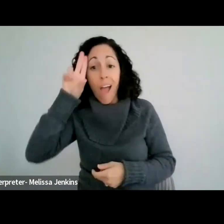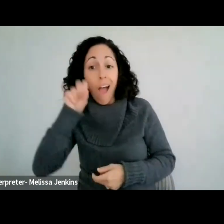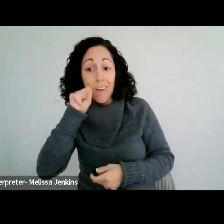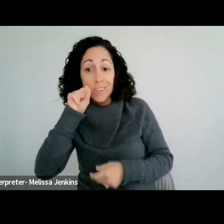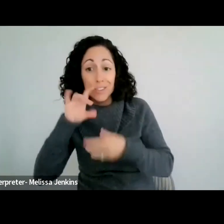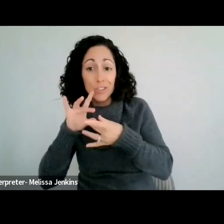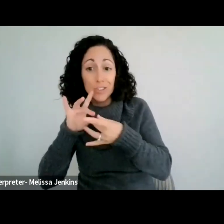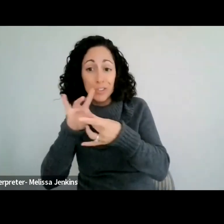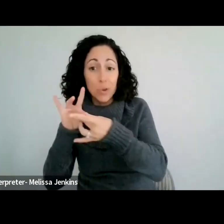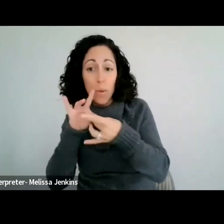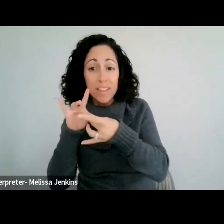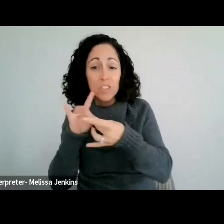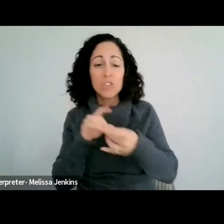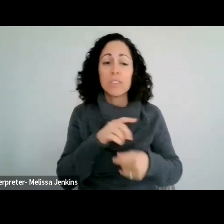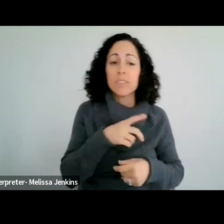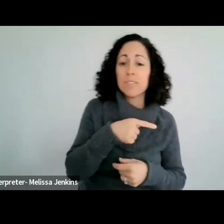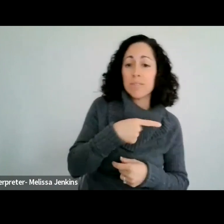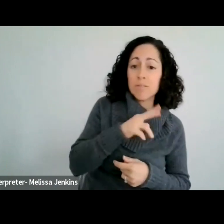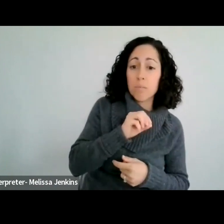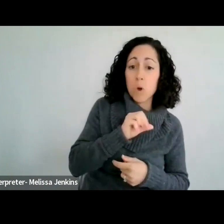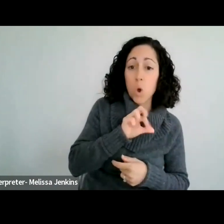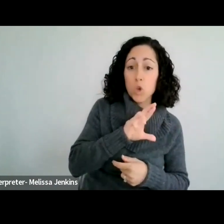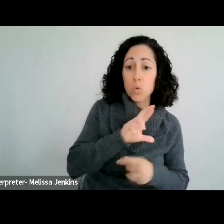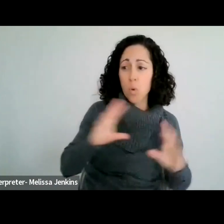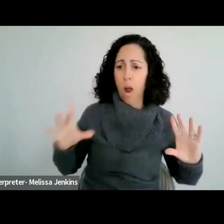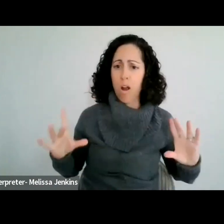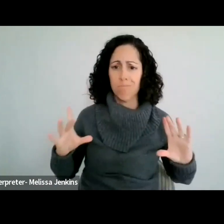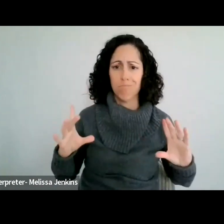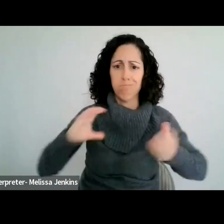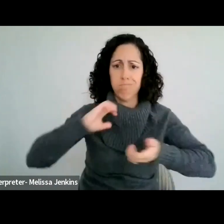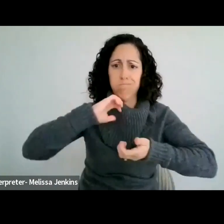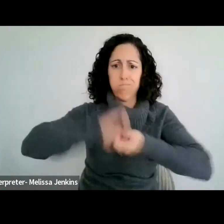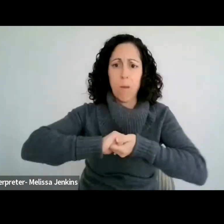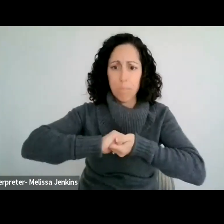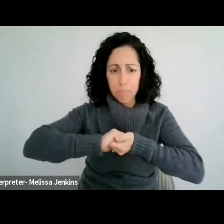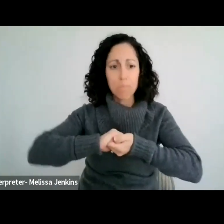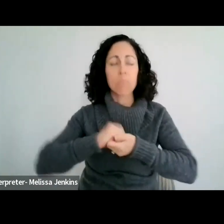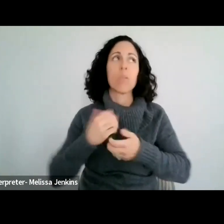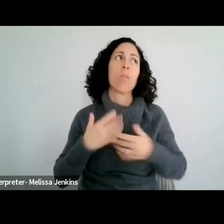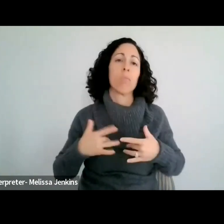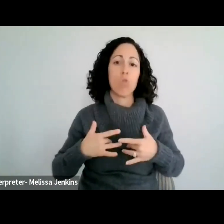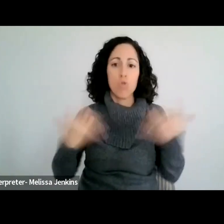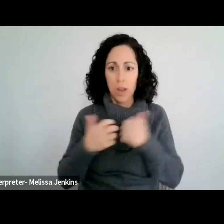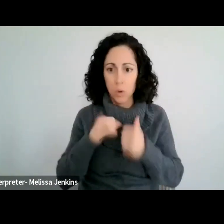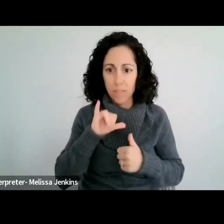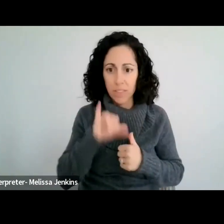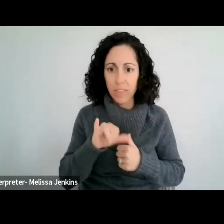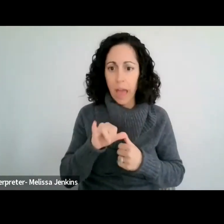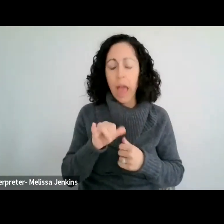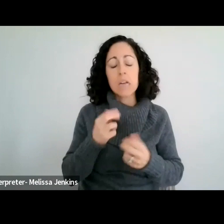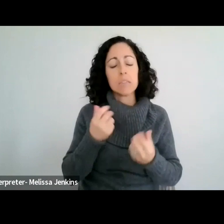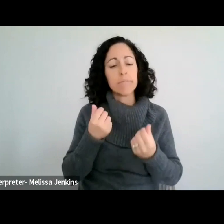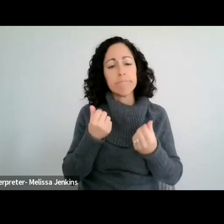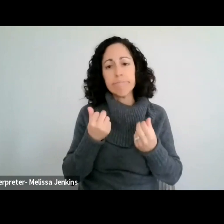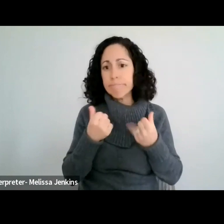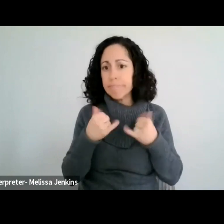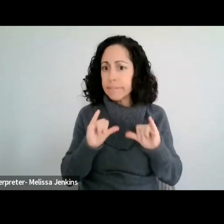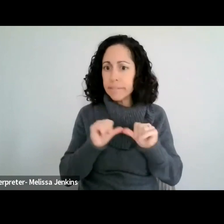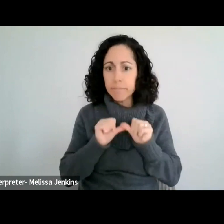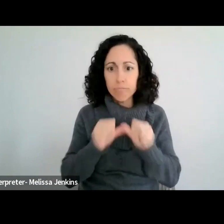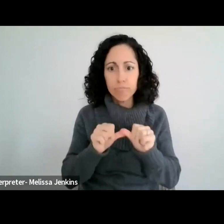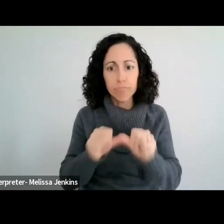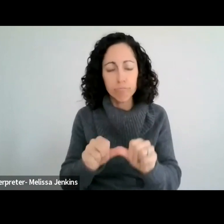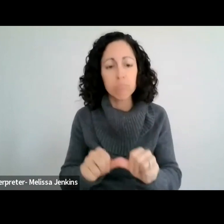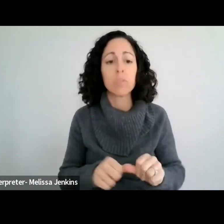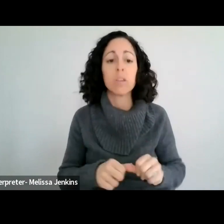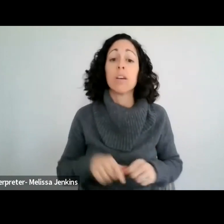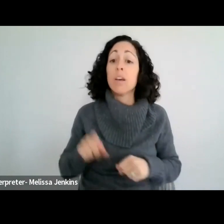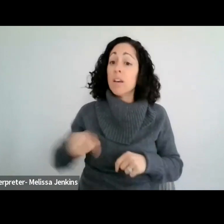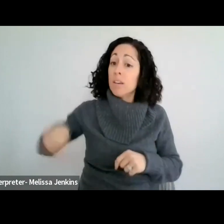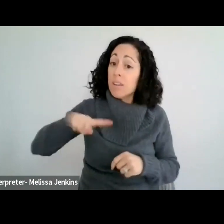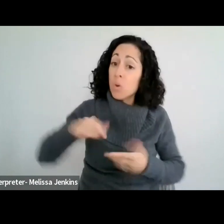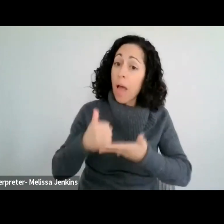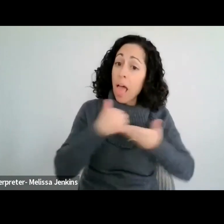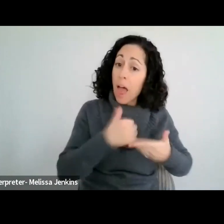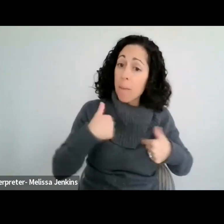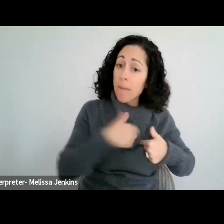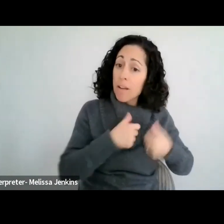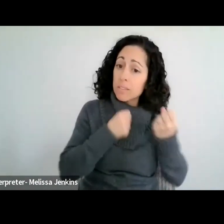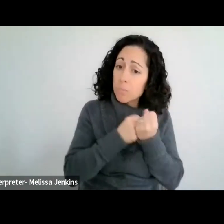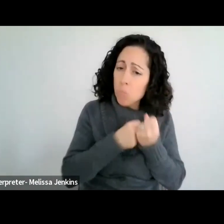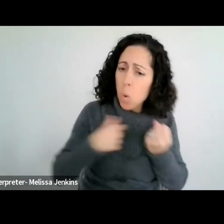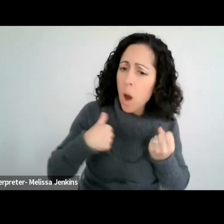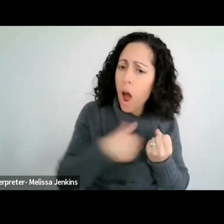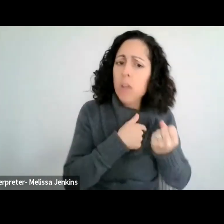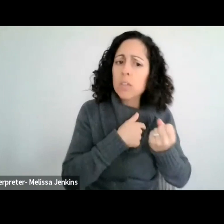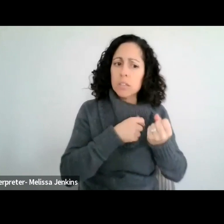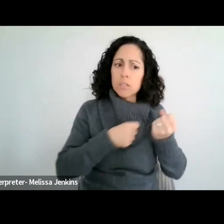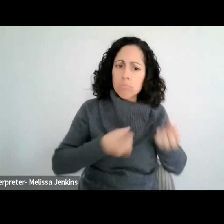We view it as crucial to have such strong partners holding us to account, supporting our clinical development and making sure the voice of you, you,